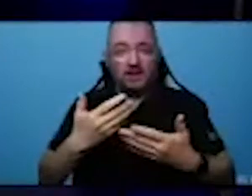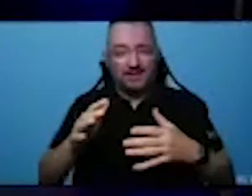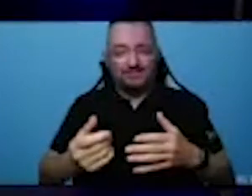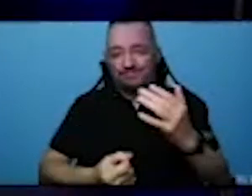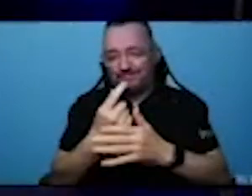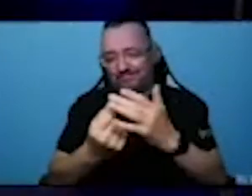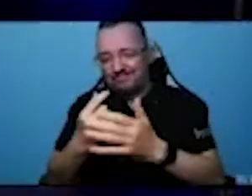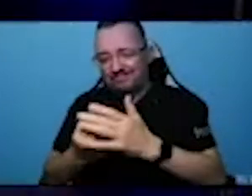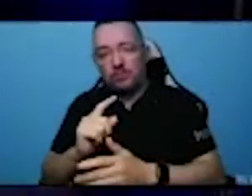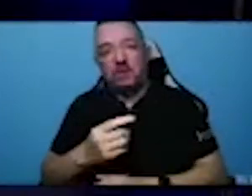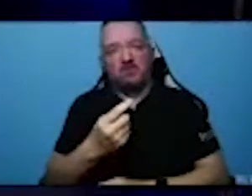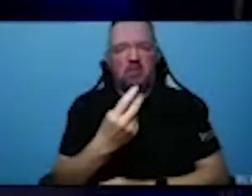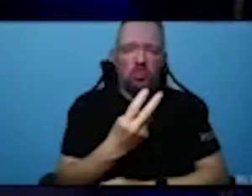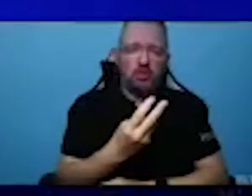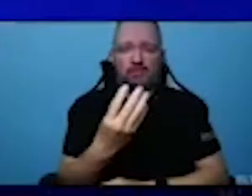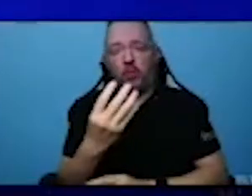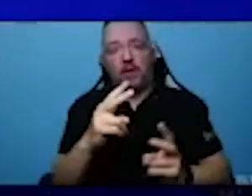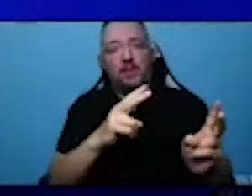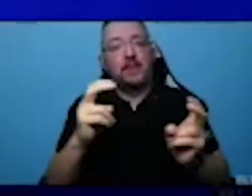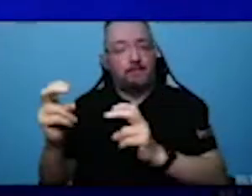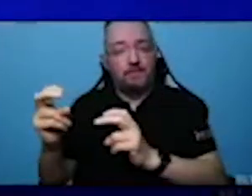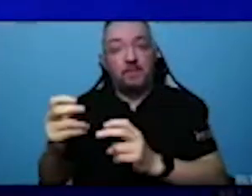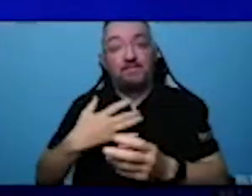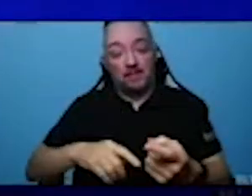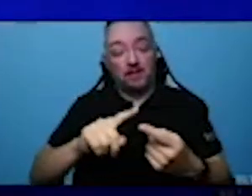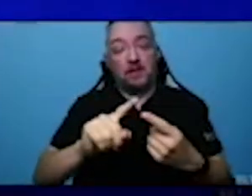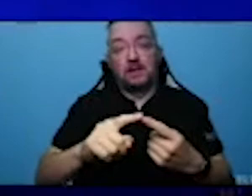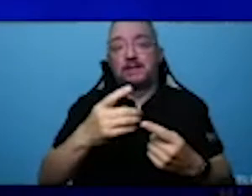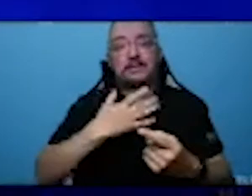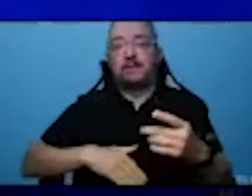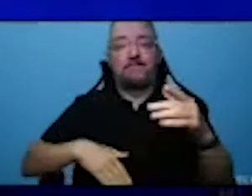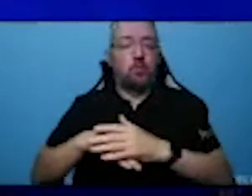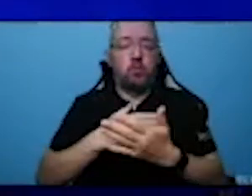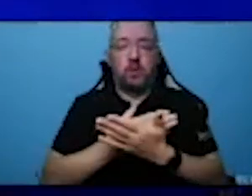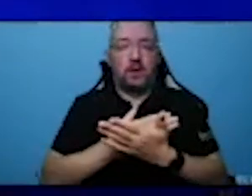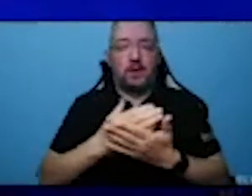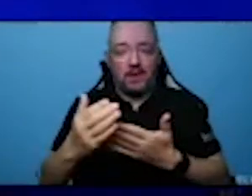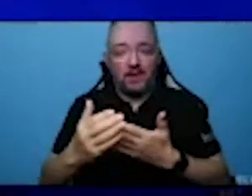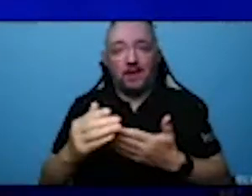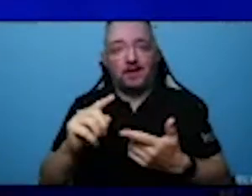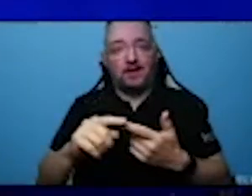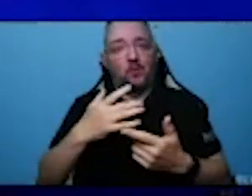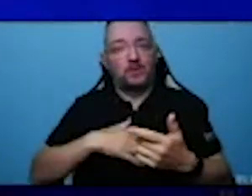One was, there was a great need for transparency, for an understanding, if a person is going to provide